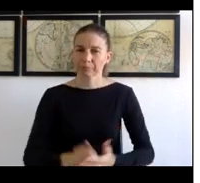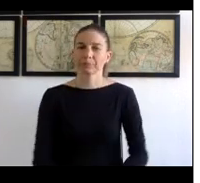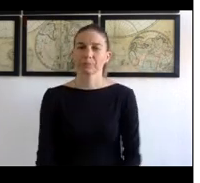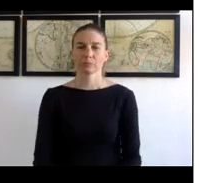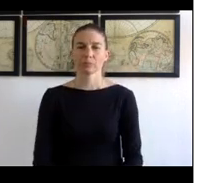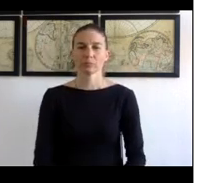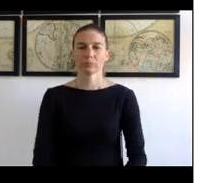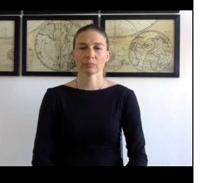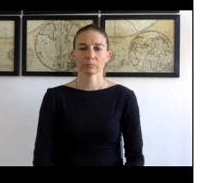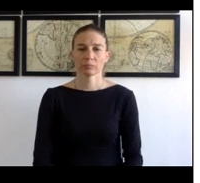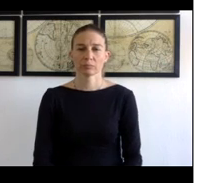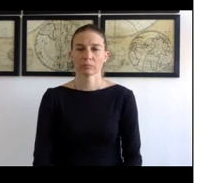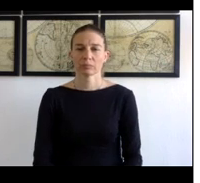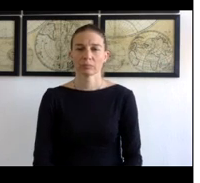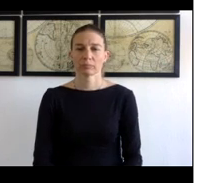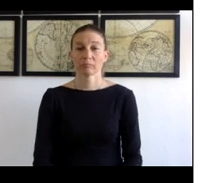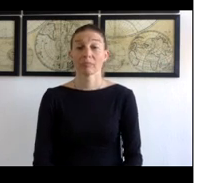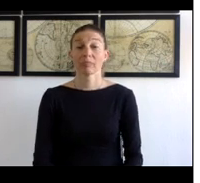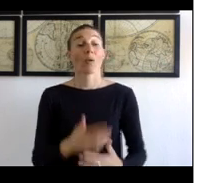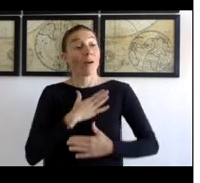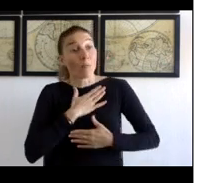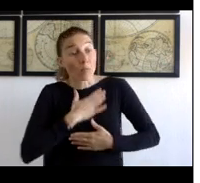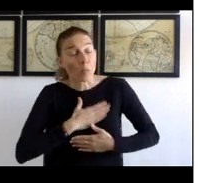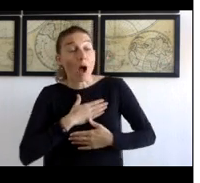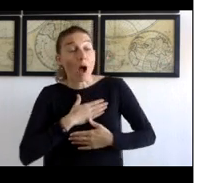various goals and targets.